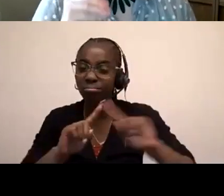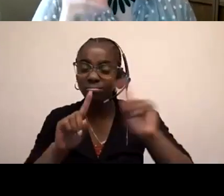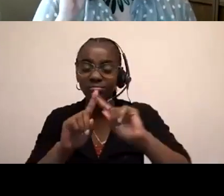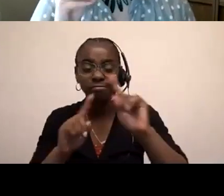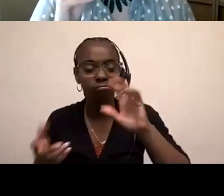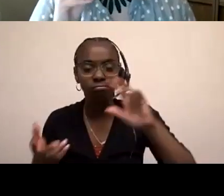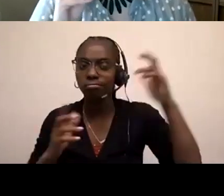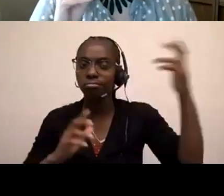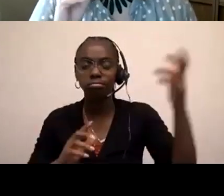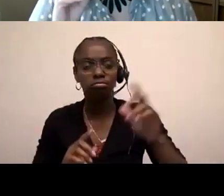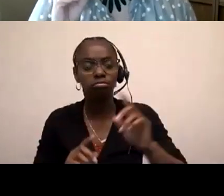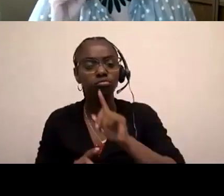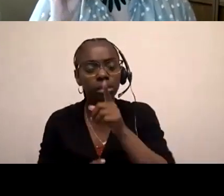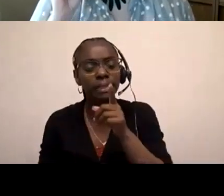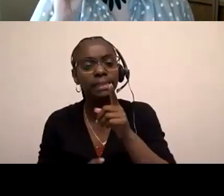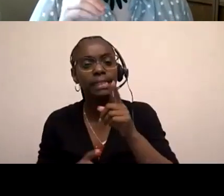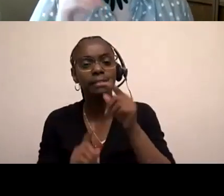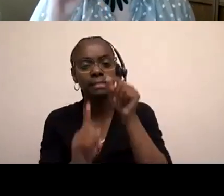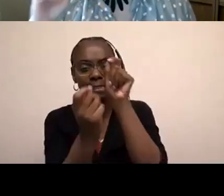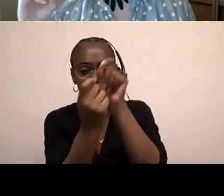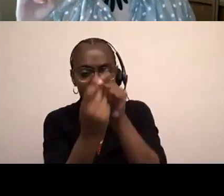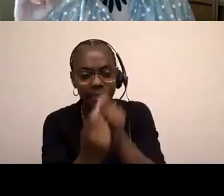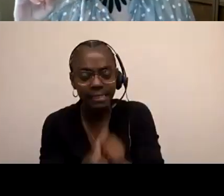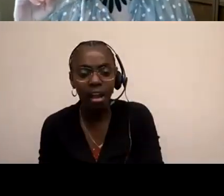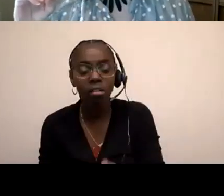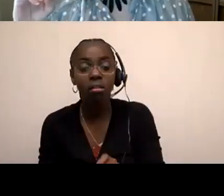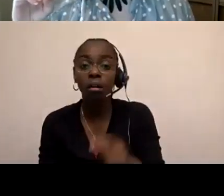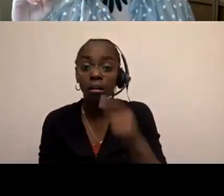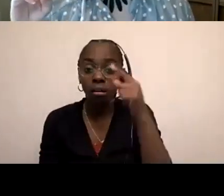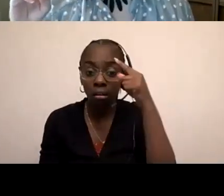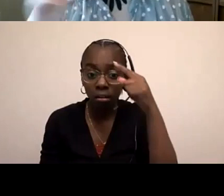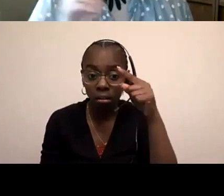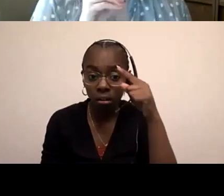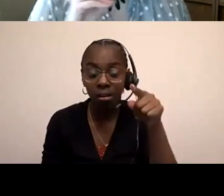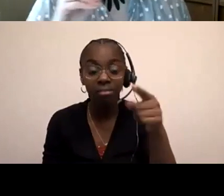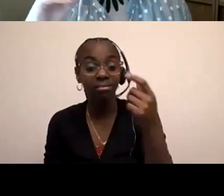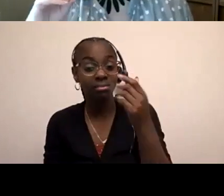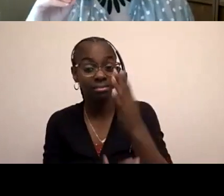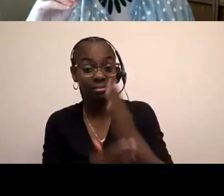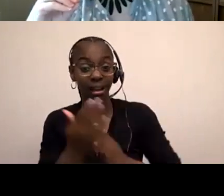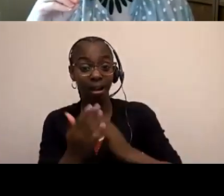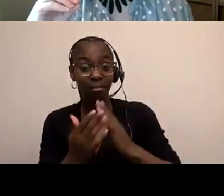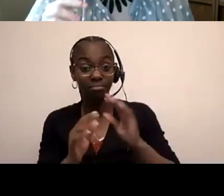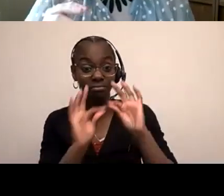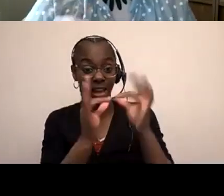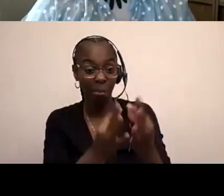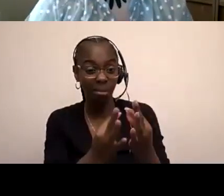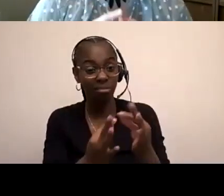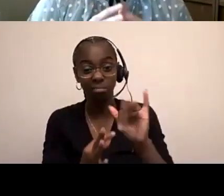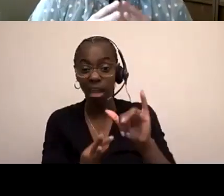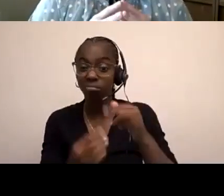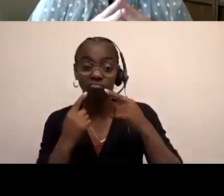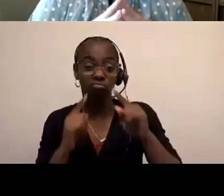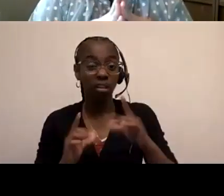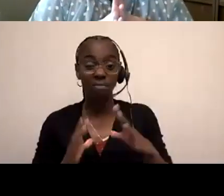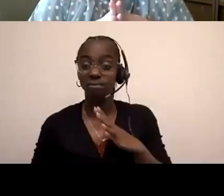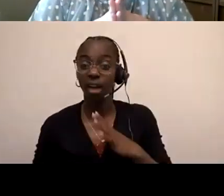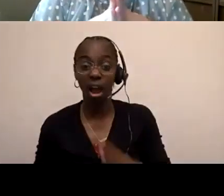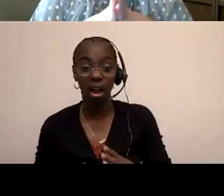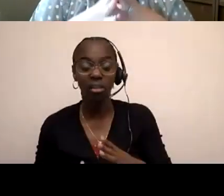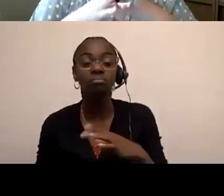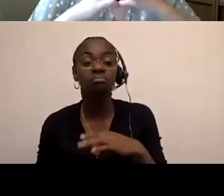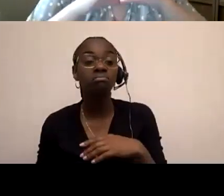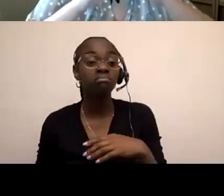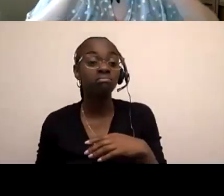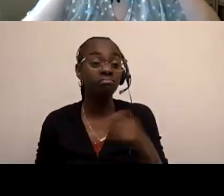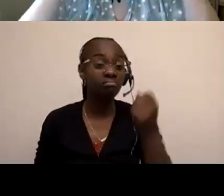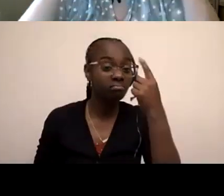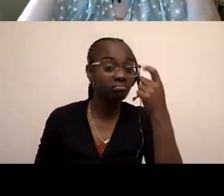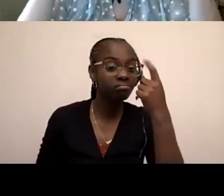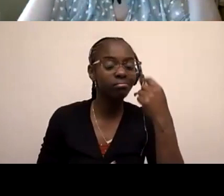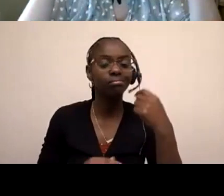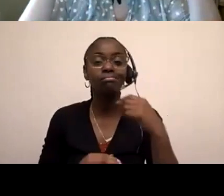DETAILED AND FOR SOME FAMILIES THAT WORKS JUST FINE. IF YOU AS A FAMILY CAN HAVE 8:15